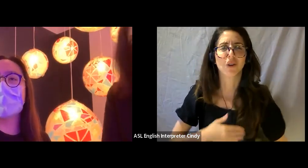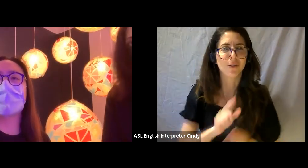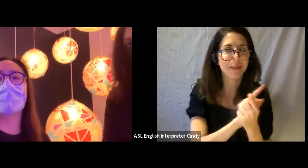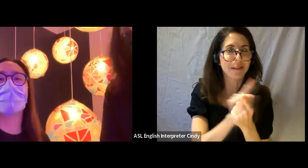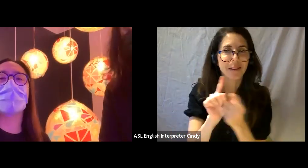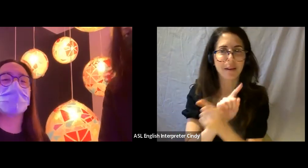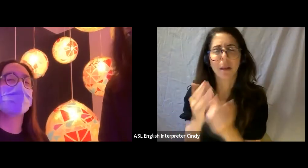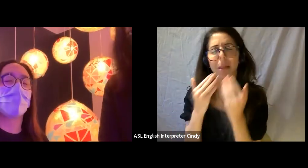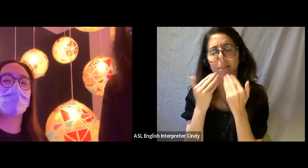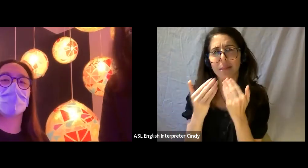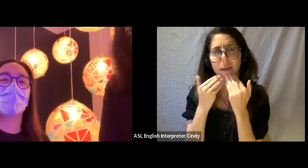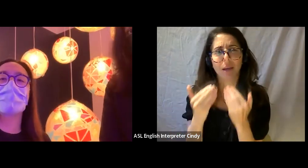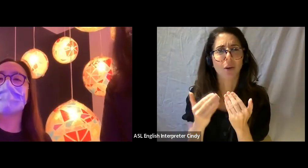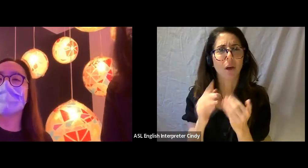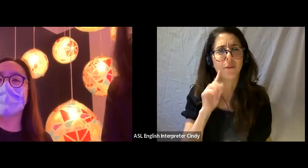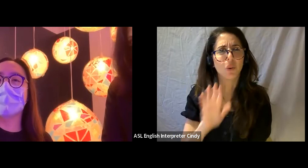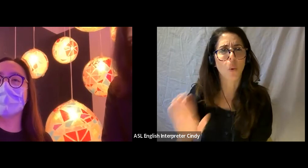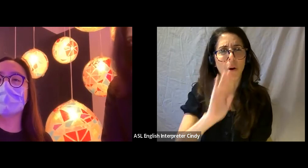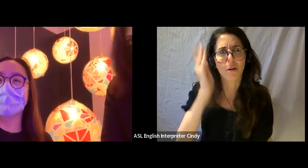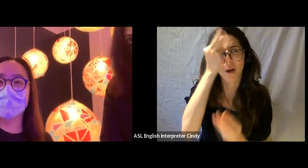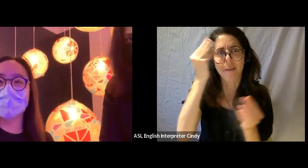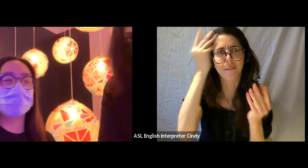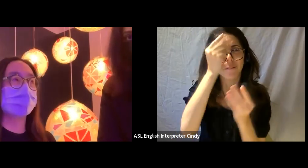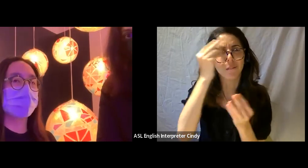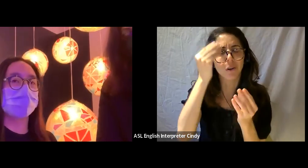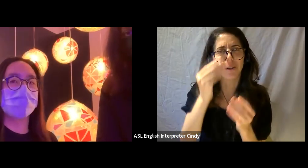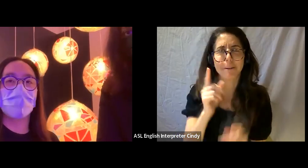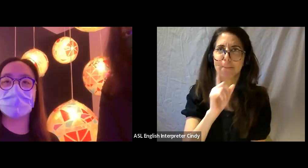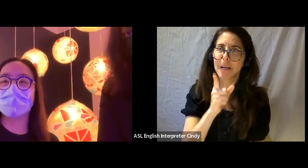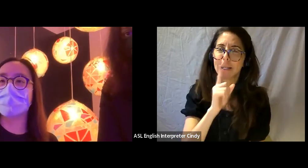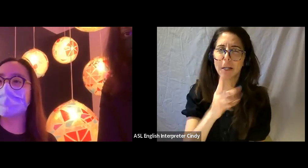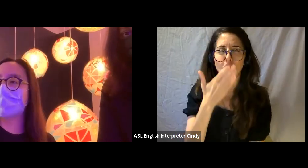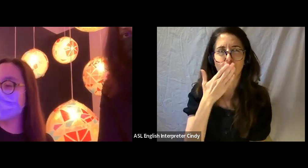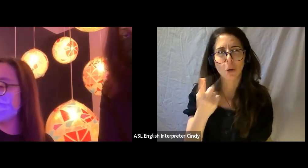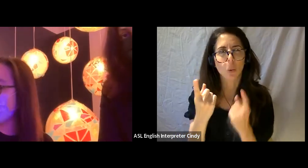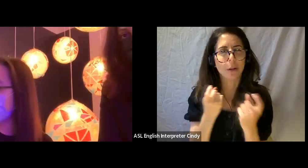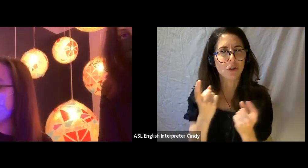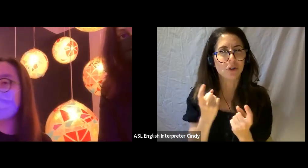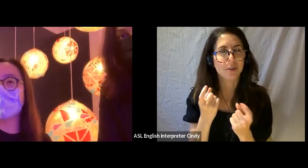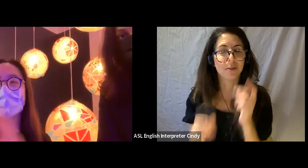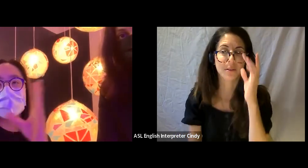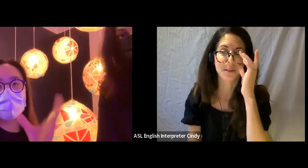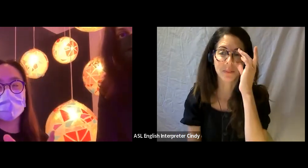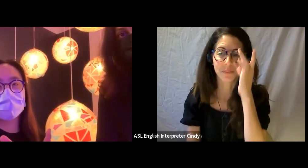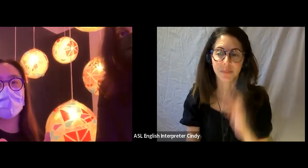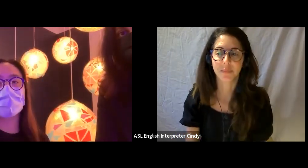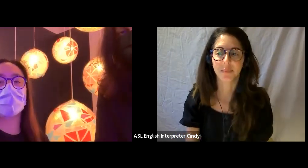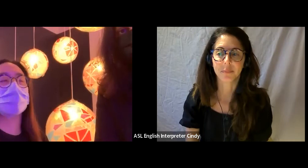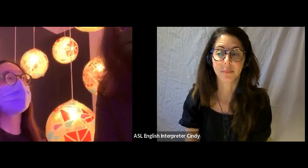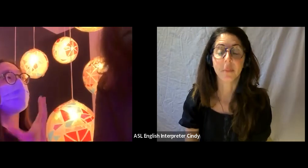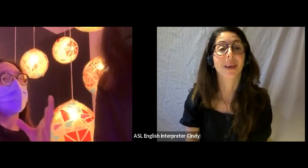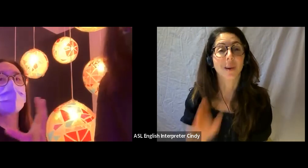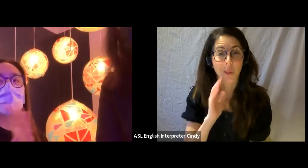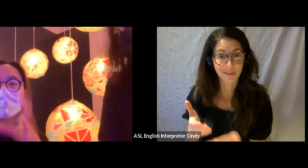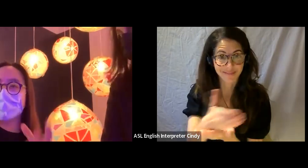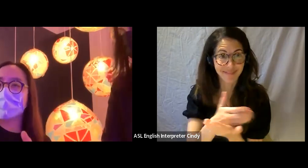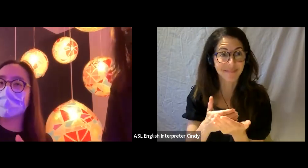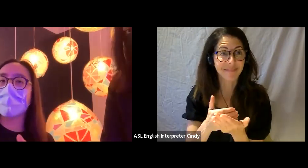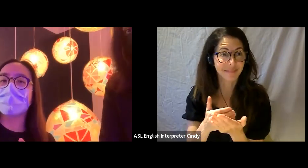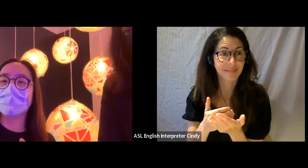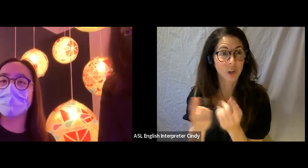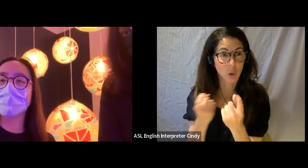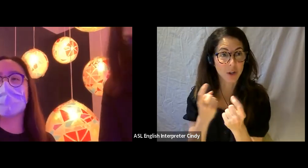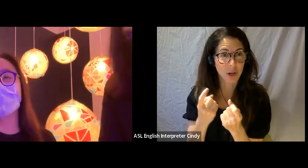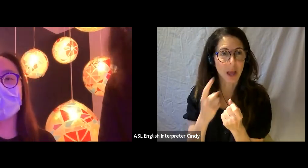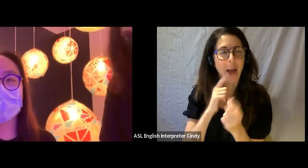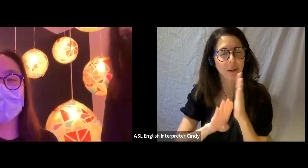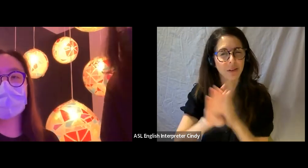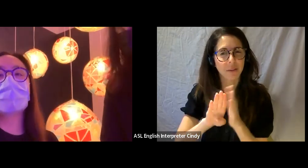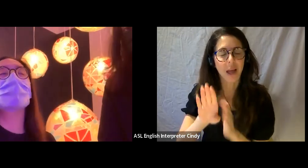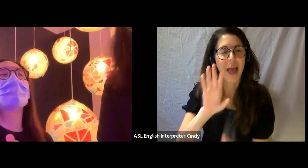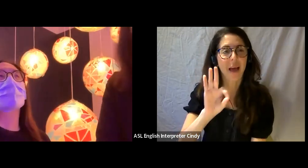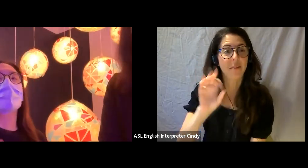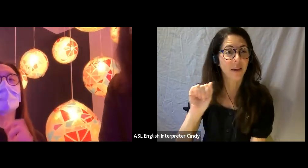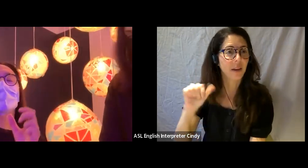Thank you for the very thoughtful, really insightful questions. We’re gonna take some of these questions and create a bit of a FAQ, frequently asked questions, kinda thing